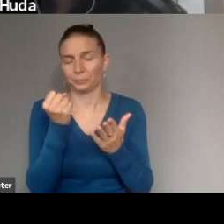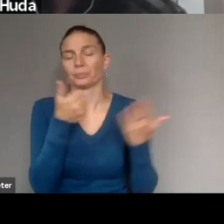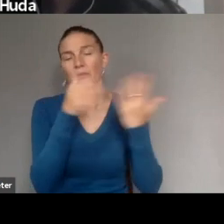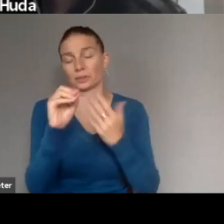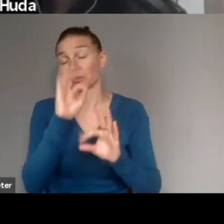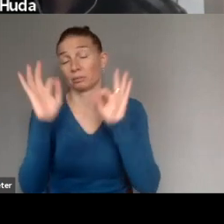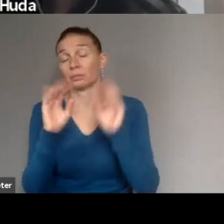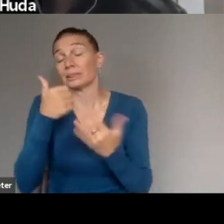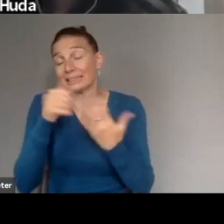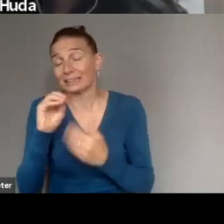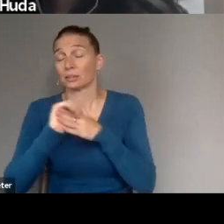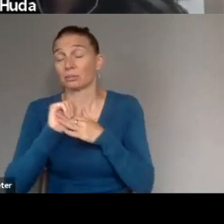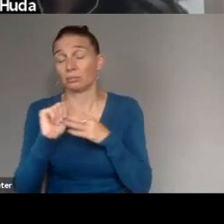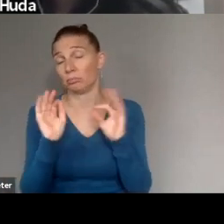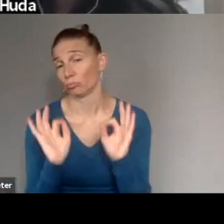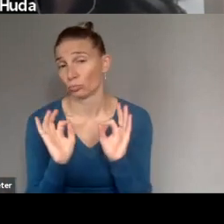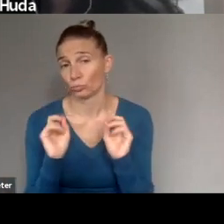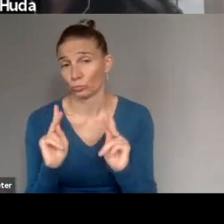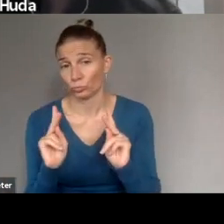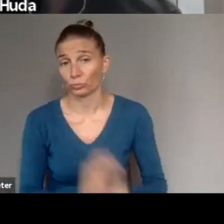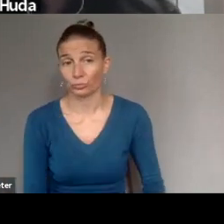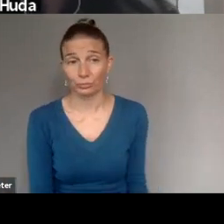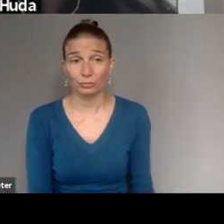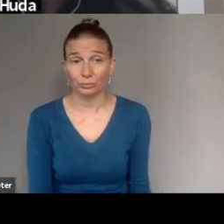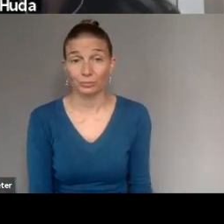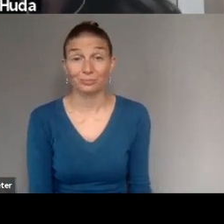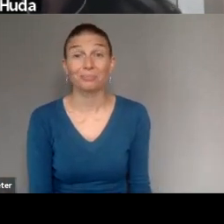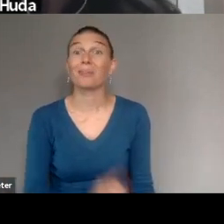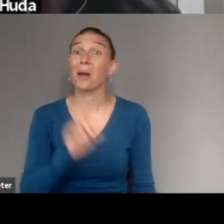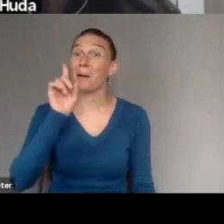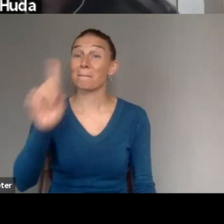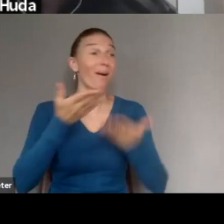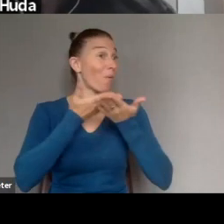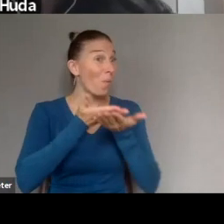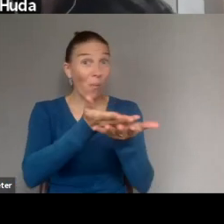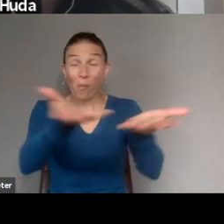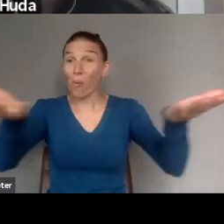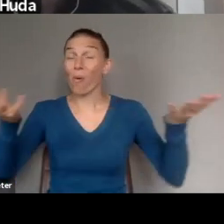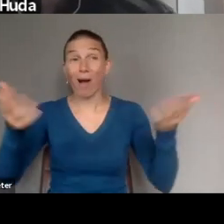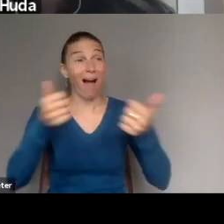But this was not the case for everyone. And we are seeing that many people with disabilities